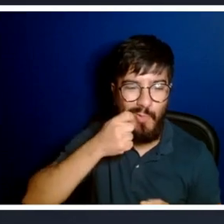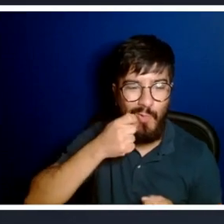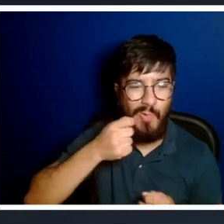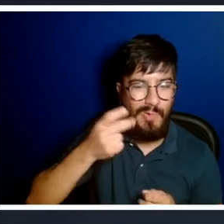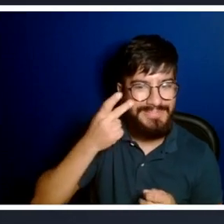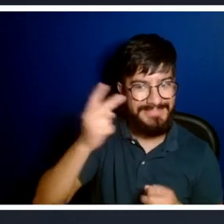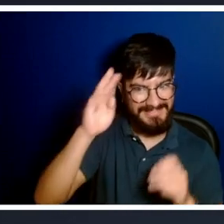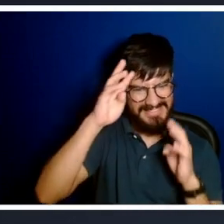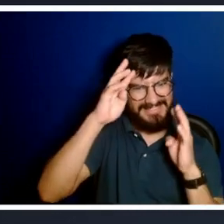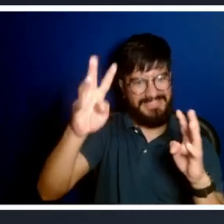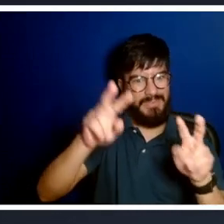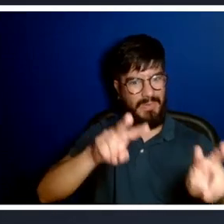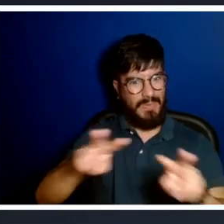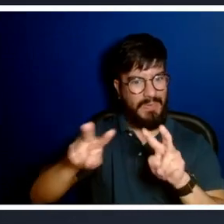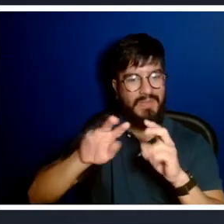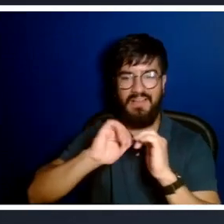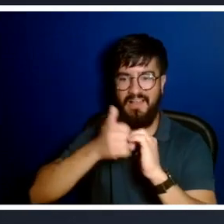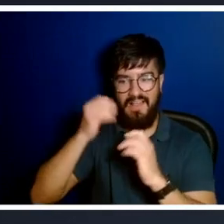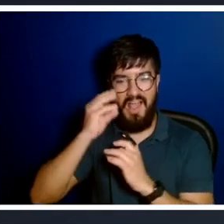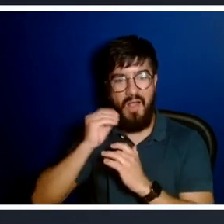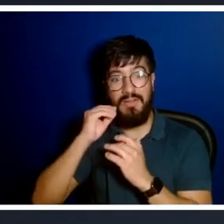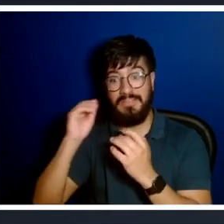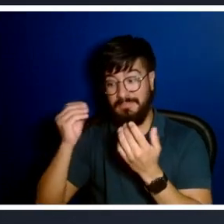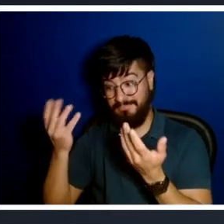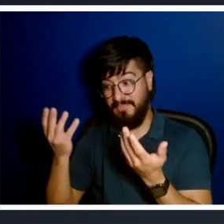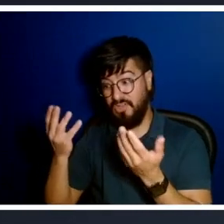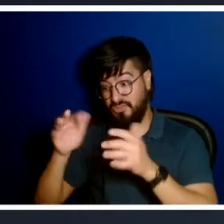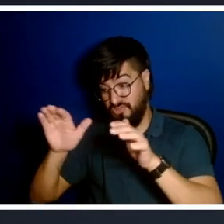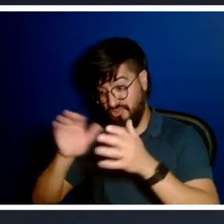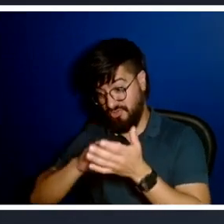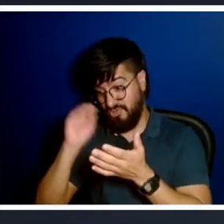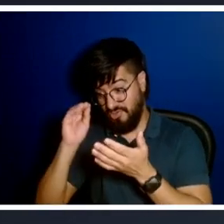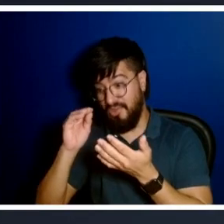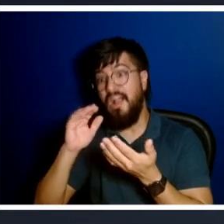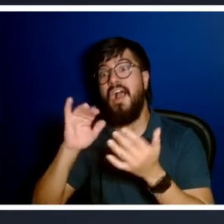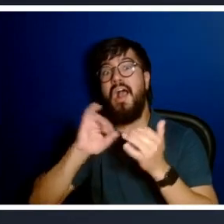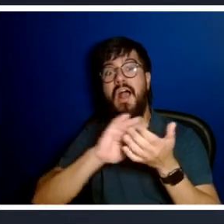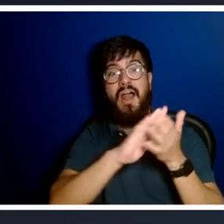translate the experiences that we're being able to curate for them into what they care about,